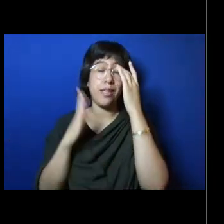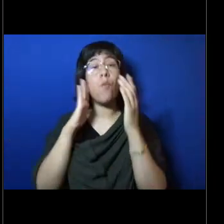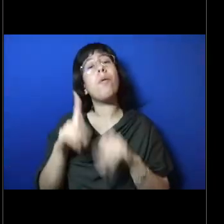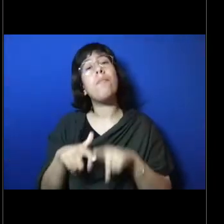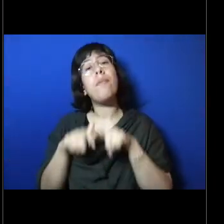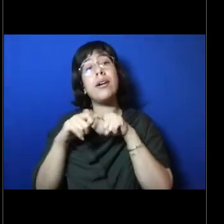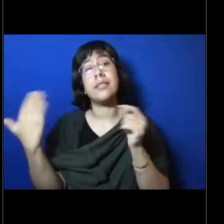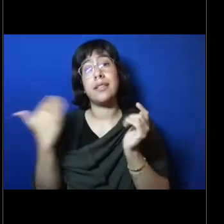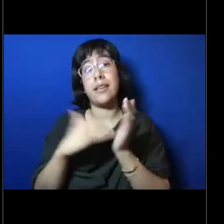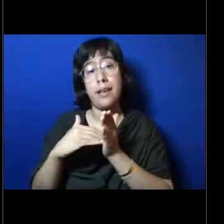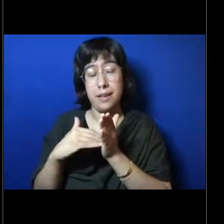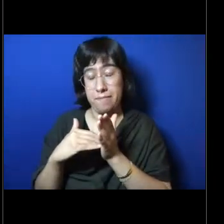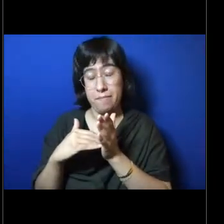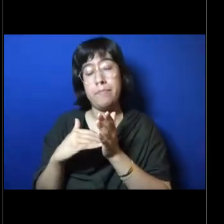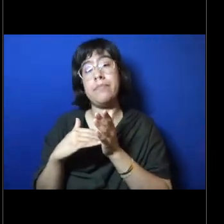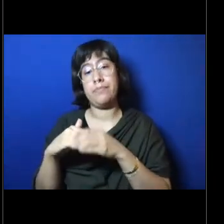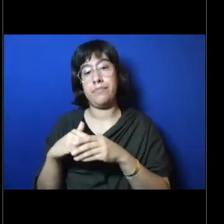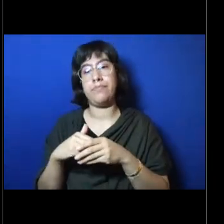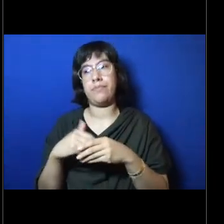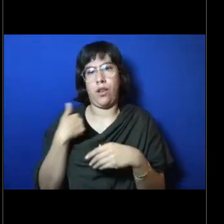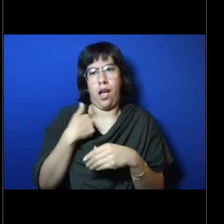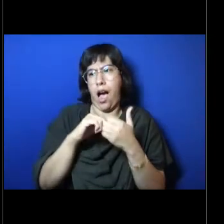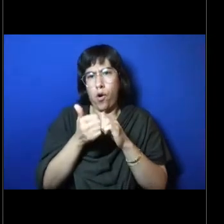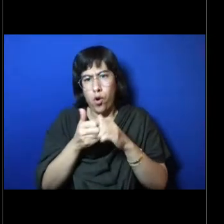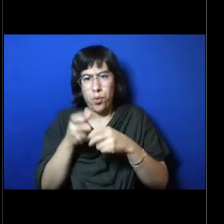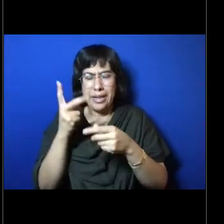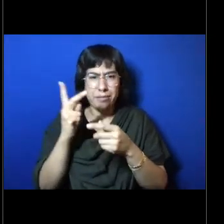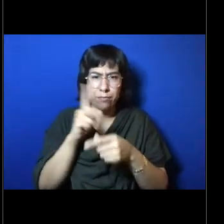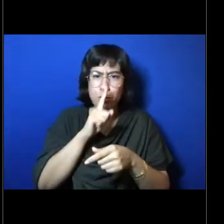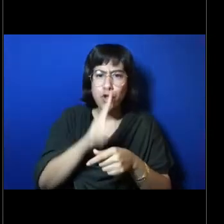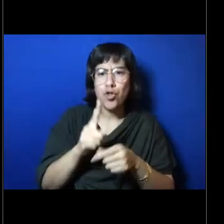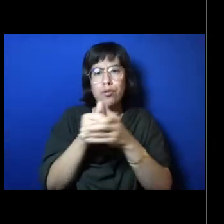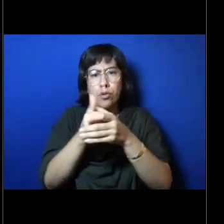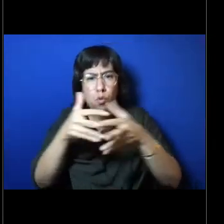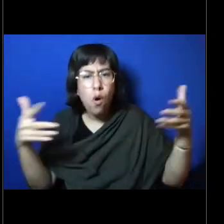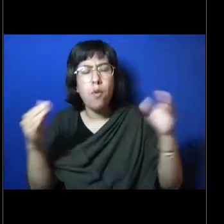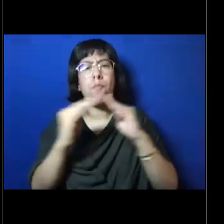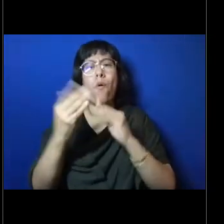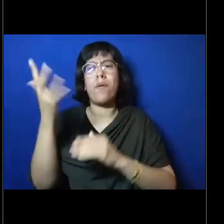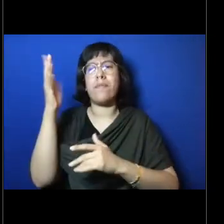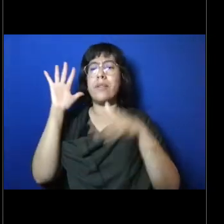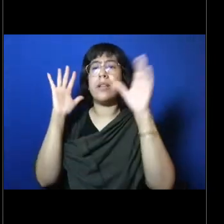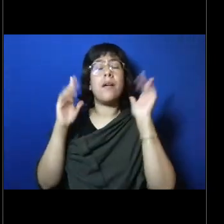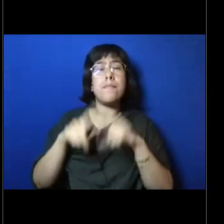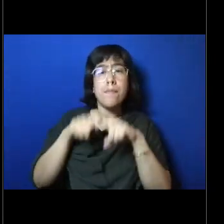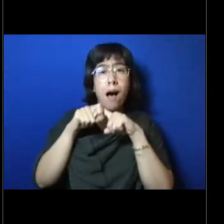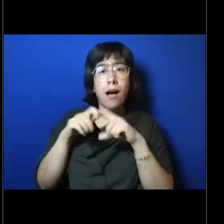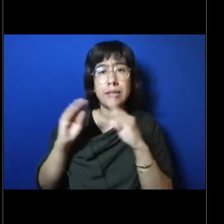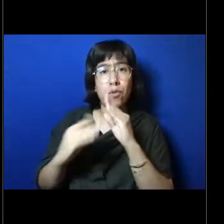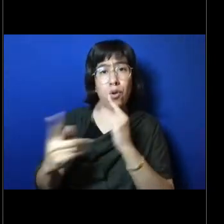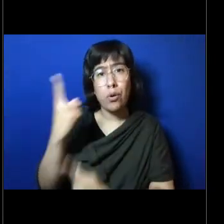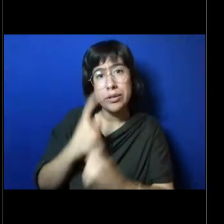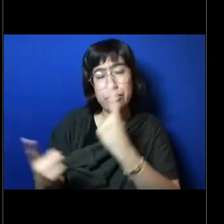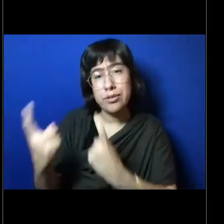is sort of what we're doing about it, and how we're moving forward in the restoration. So I want to pause and see if there's any more questions before I do that.